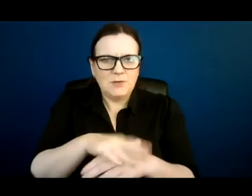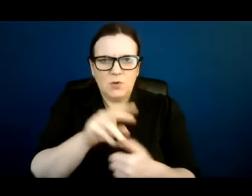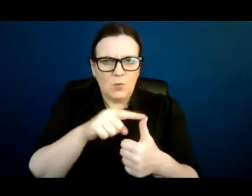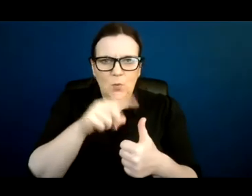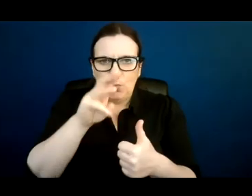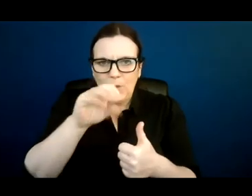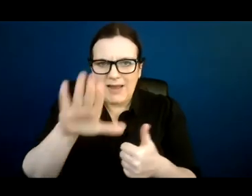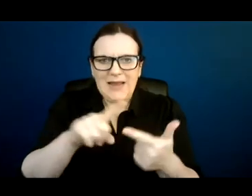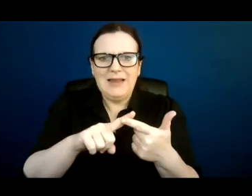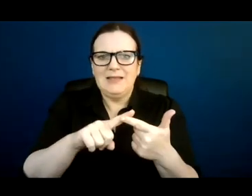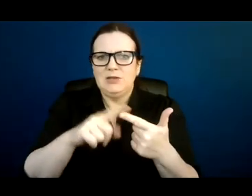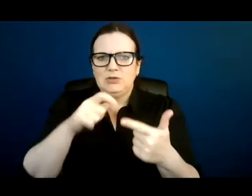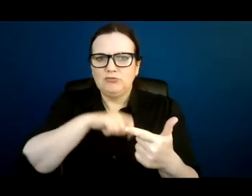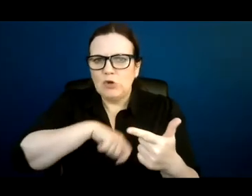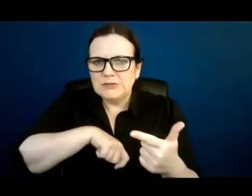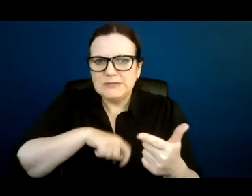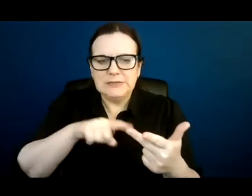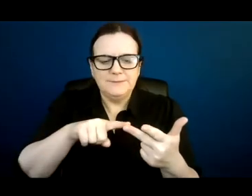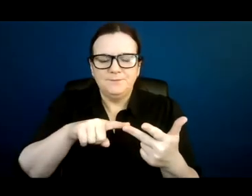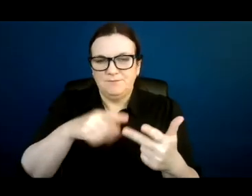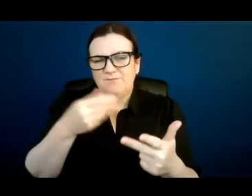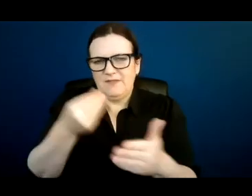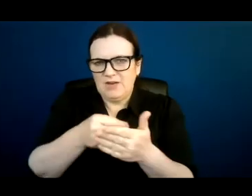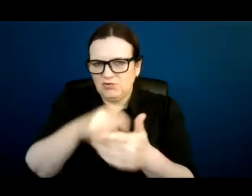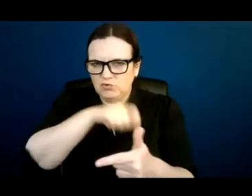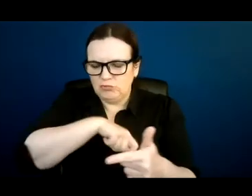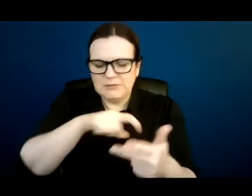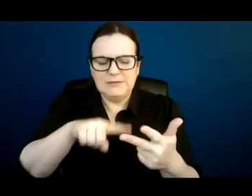healthcare and so on, but will actually permeate all areas of legal practice.